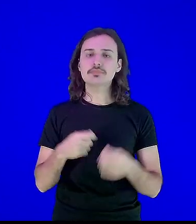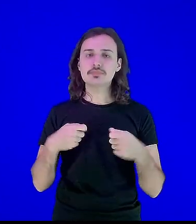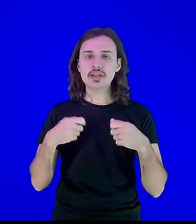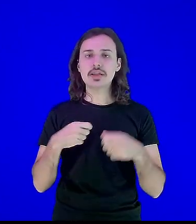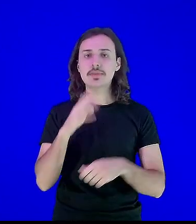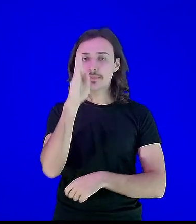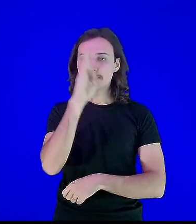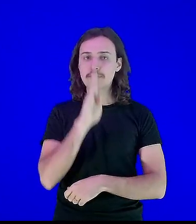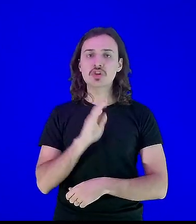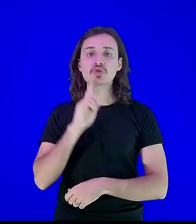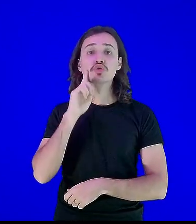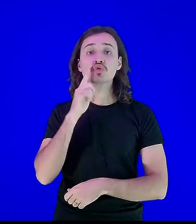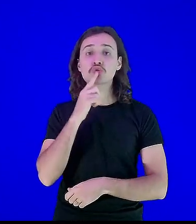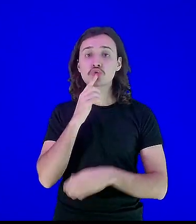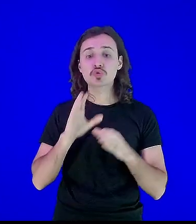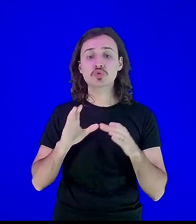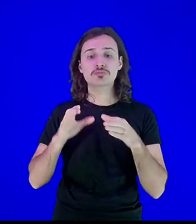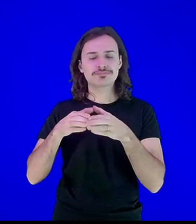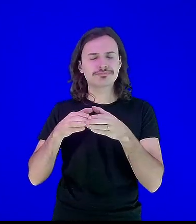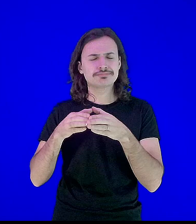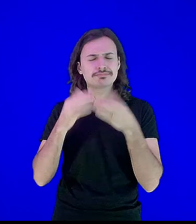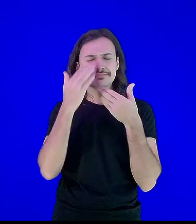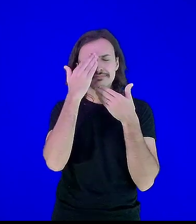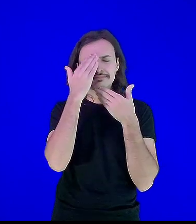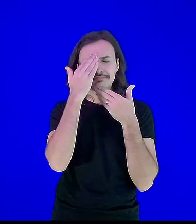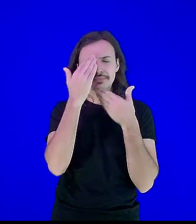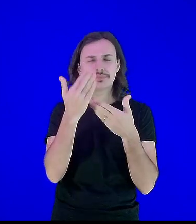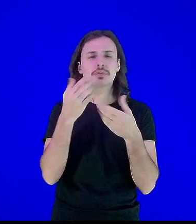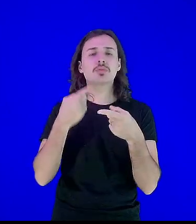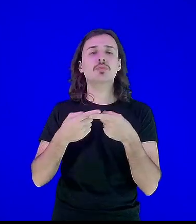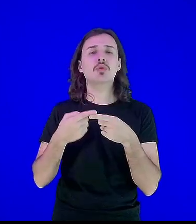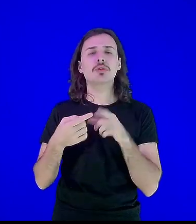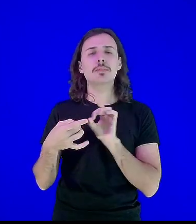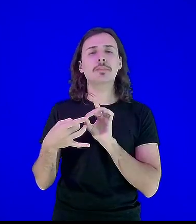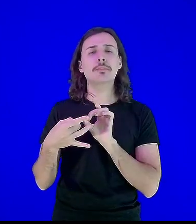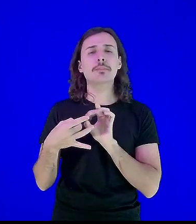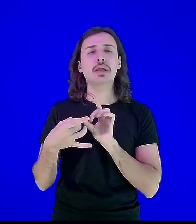because they have been giving me a lot of feedbacks on what to do with LetraSinal